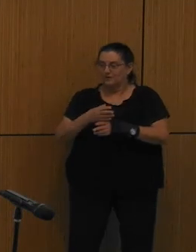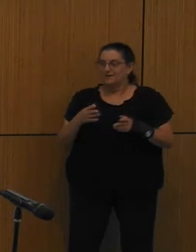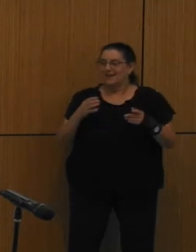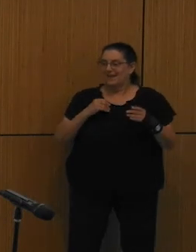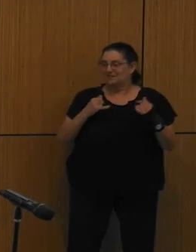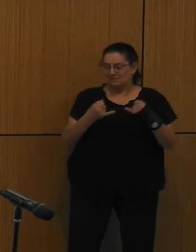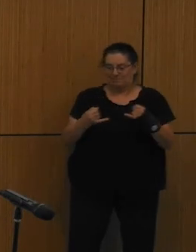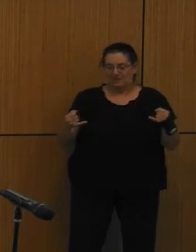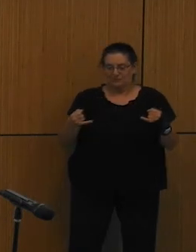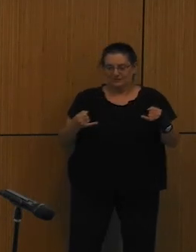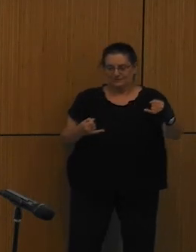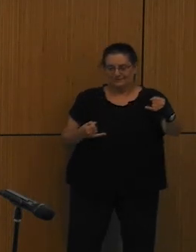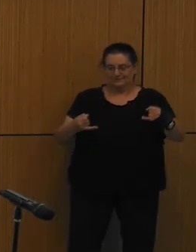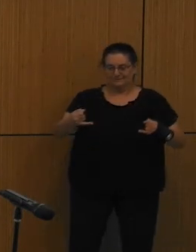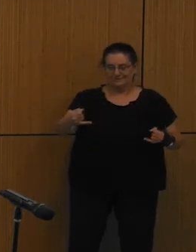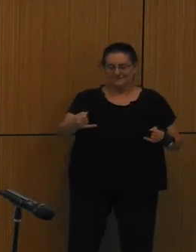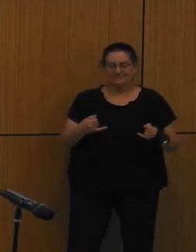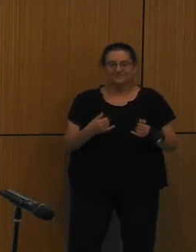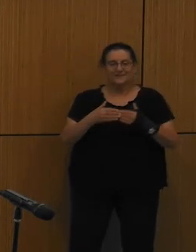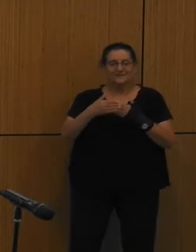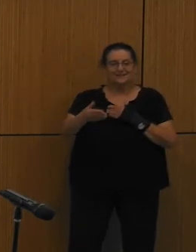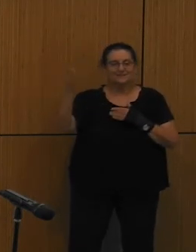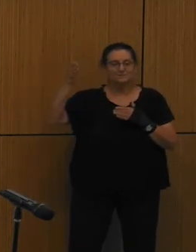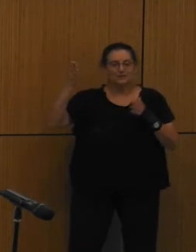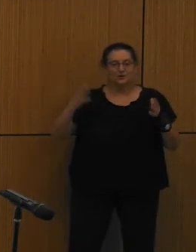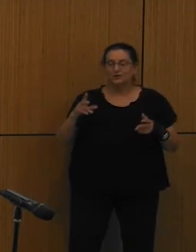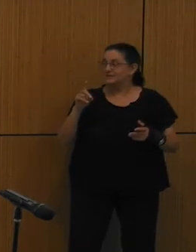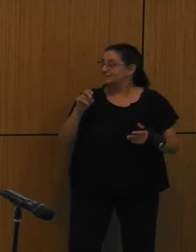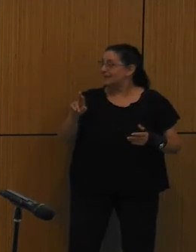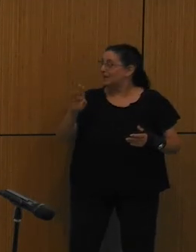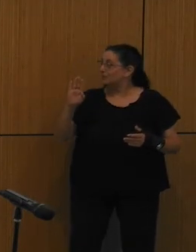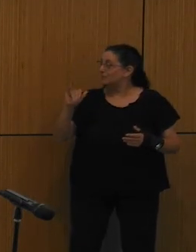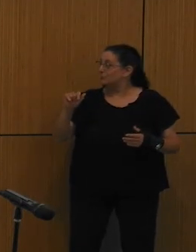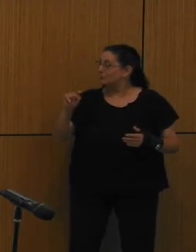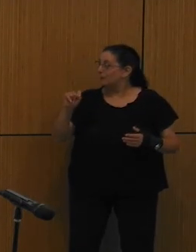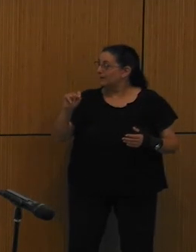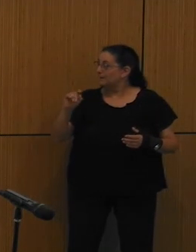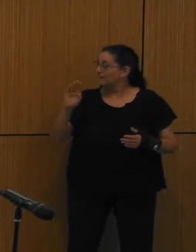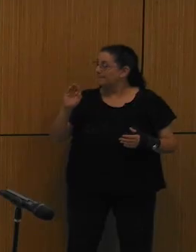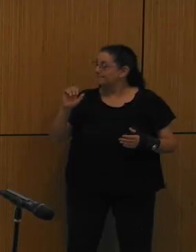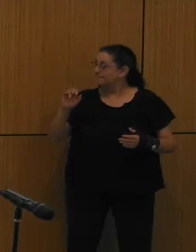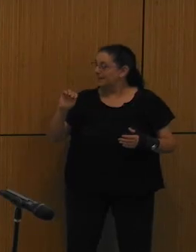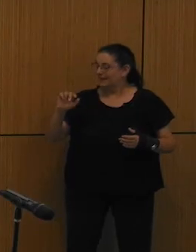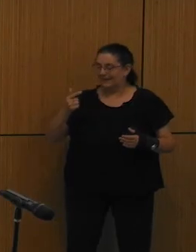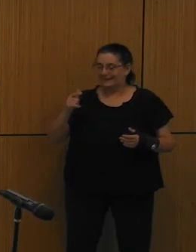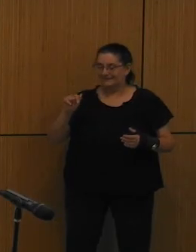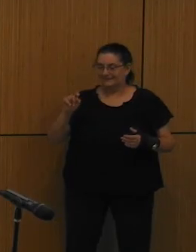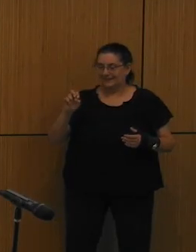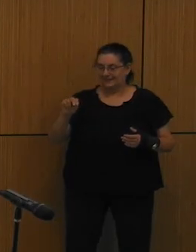So, our next speaker is Doctor Brett Bennington from the Geology and Environmental Sustainability Department.